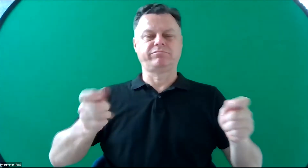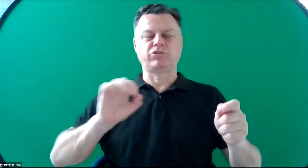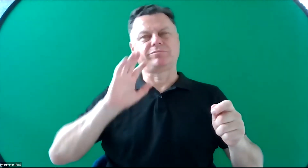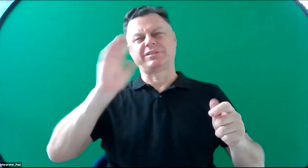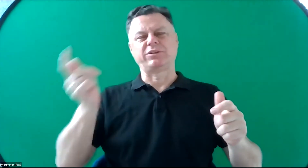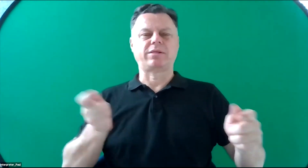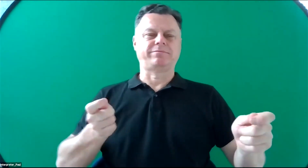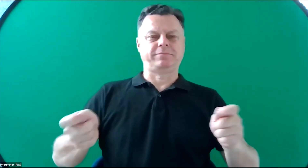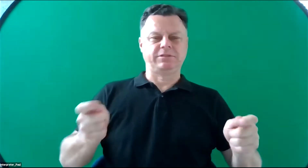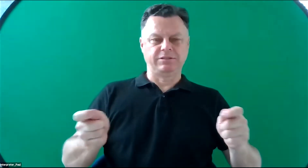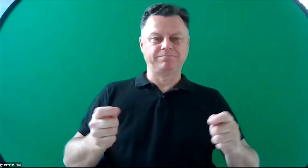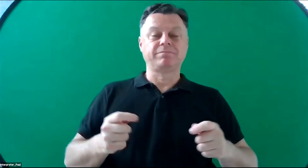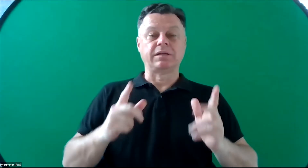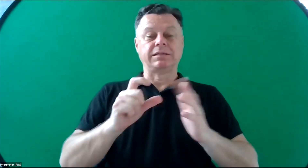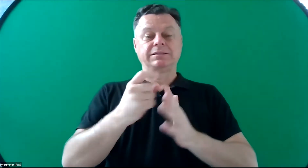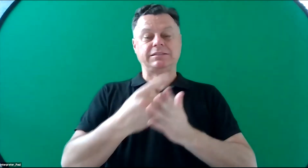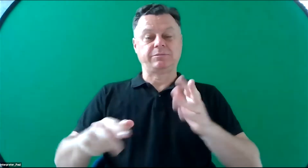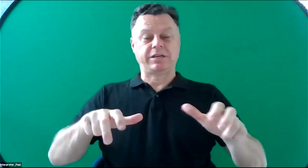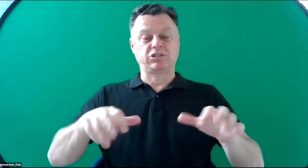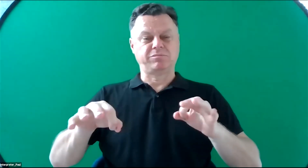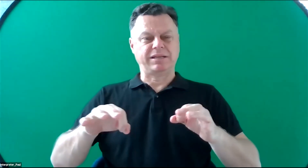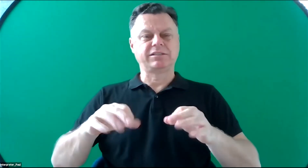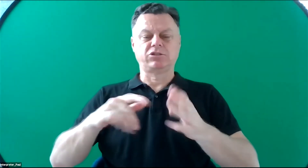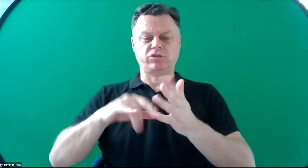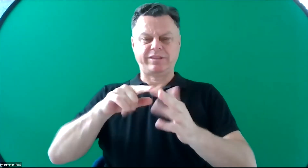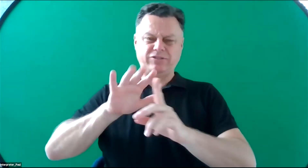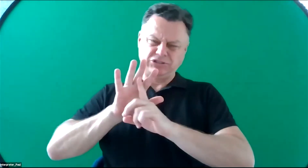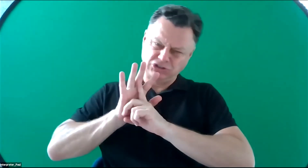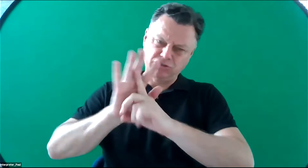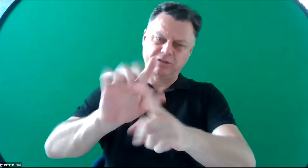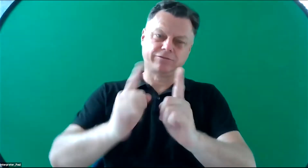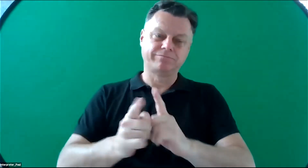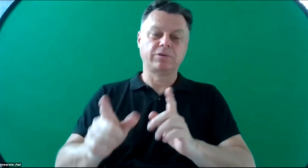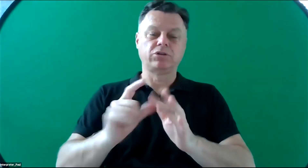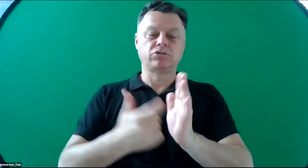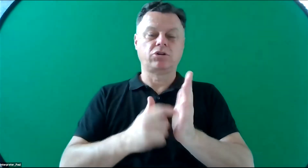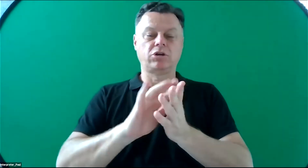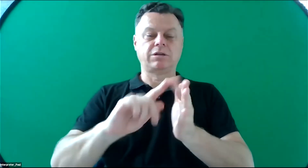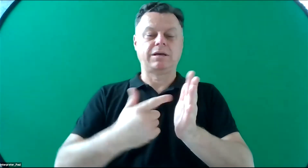drive change through Disability Action Plans. Dr Harpur is from the University of Queensland